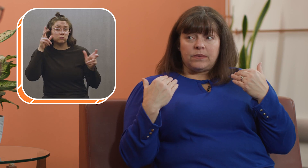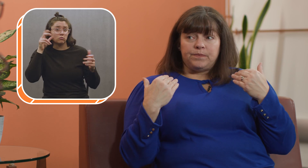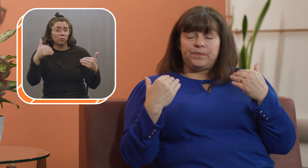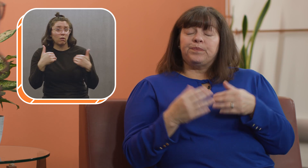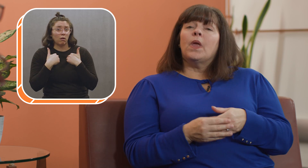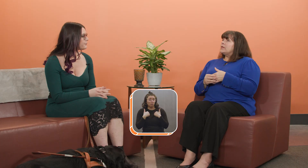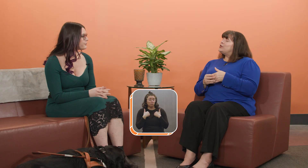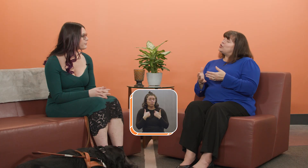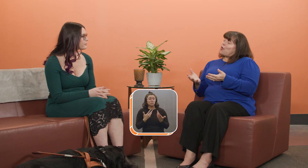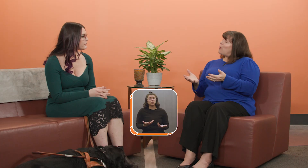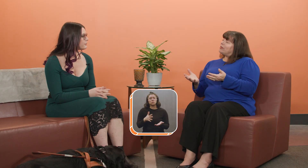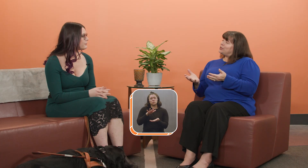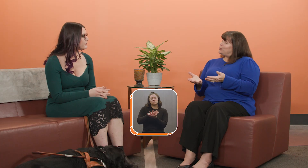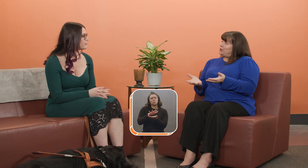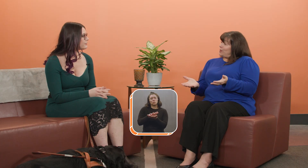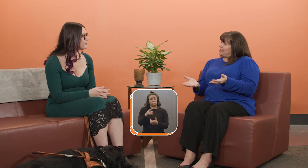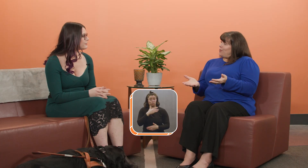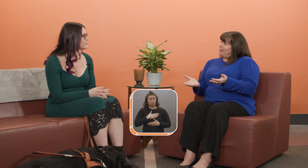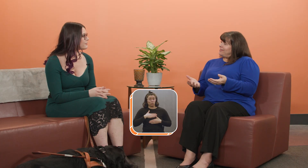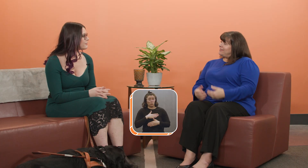Mmhmm. So school, did you enjoy school?